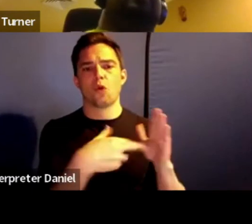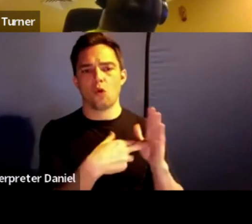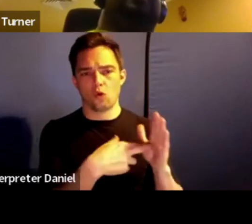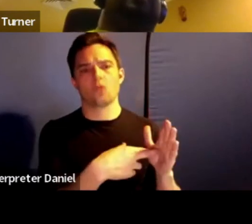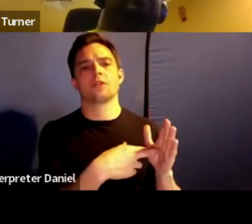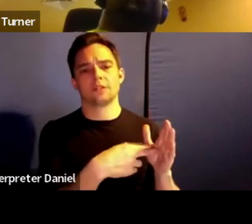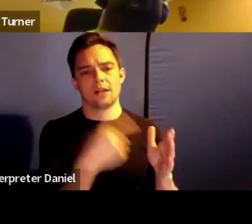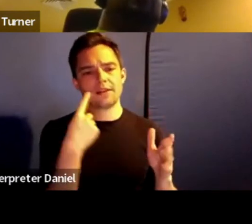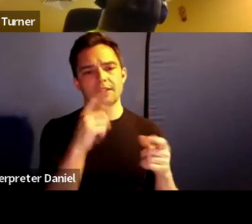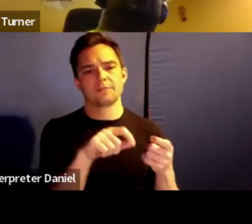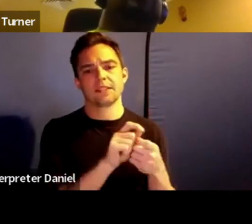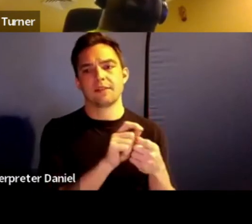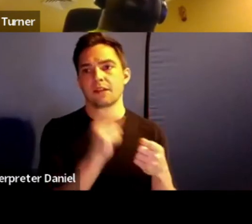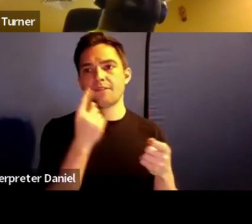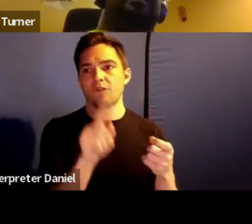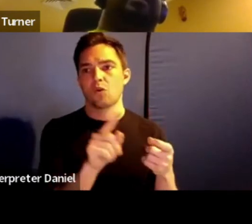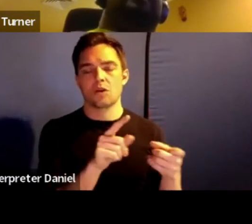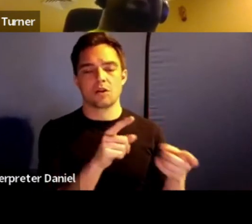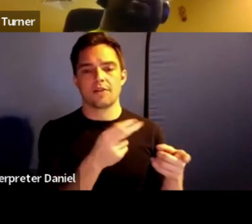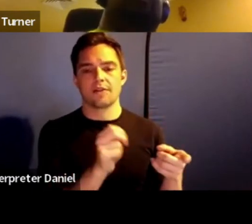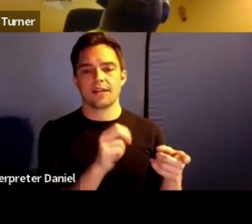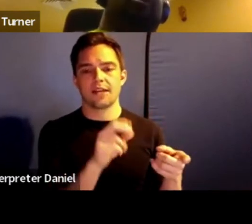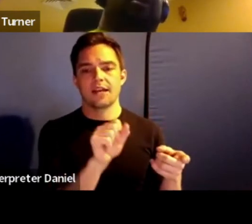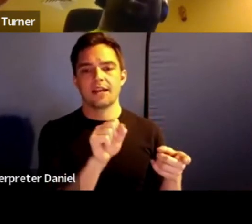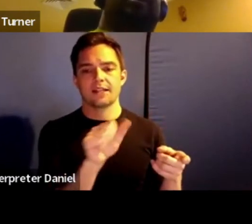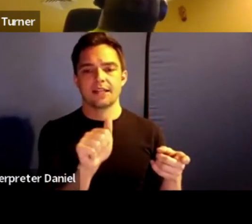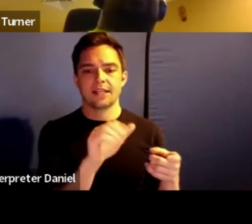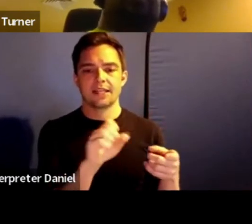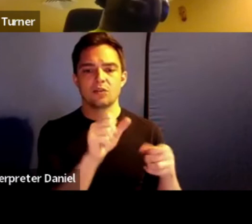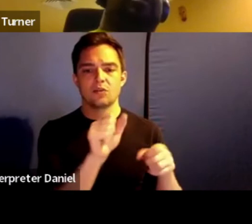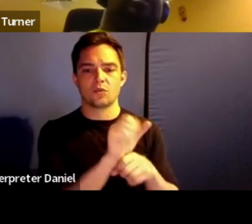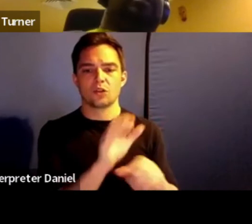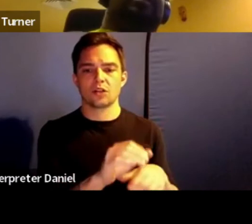specifically for the SSA caseworker or any person in